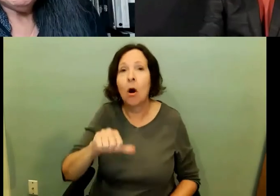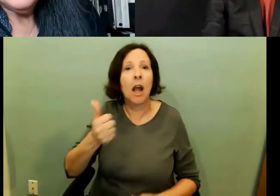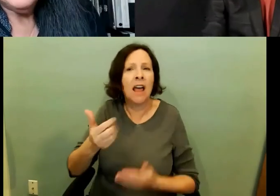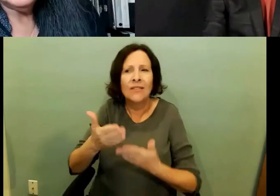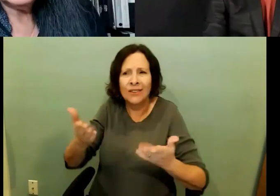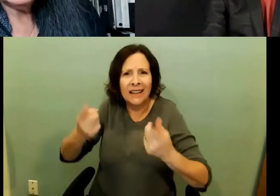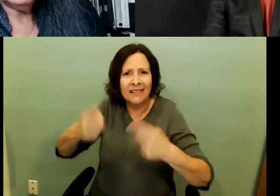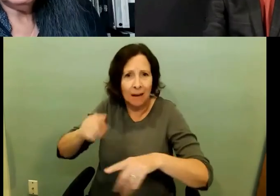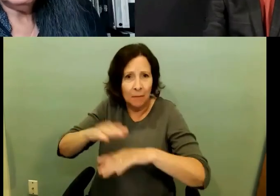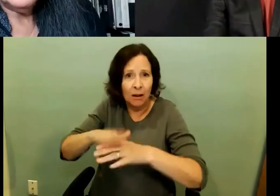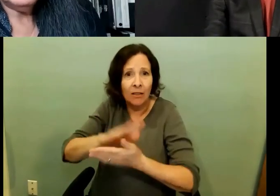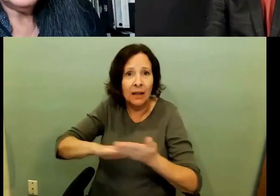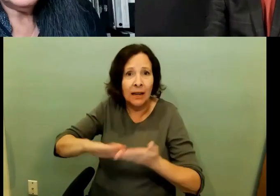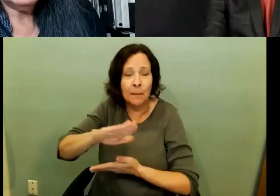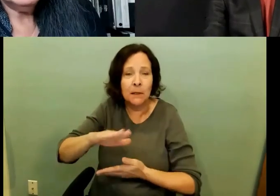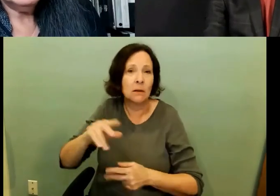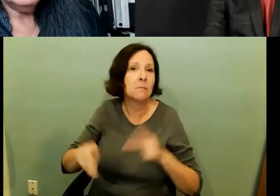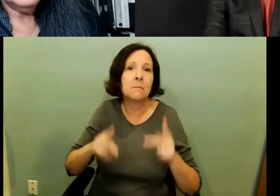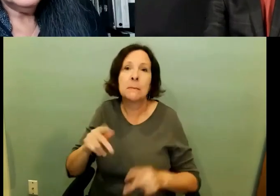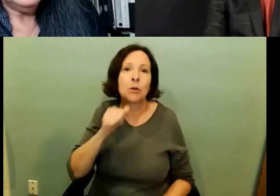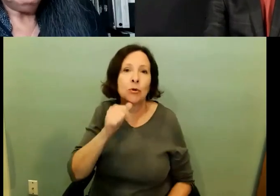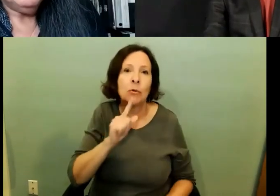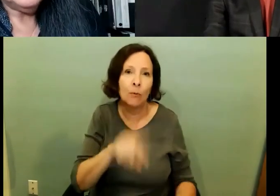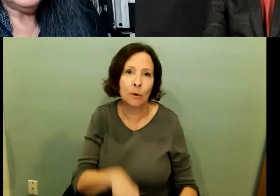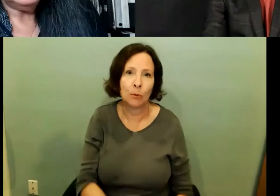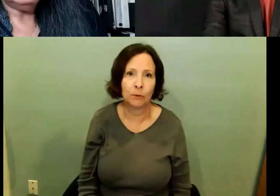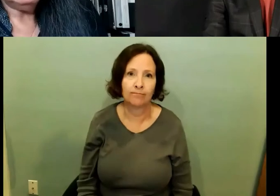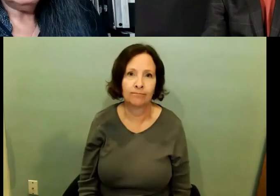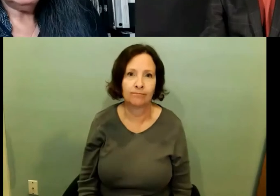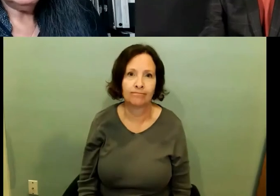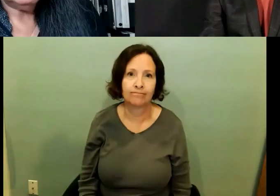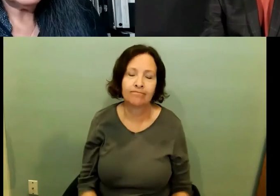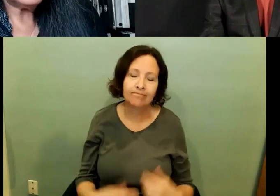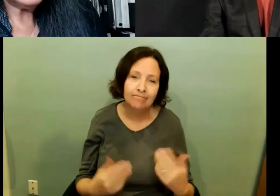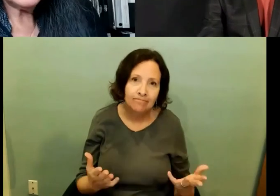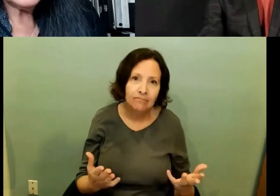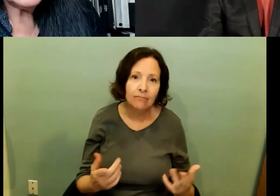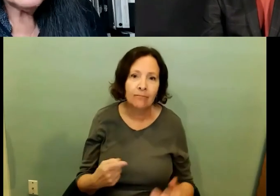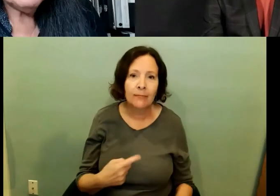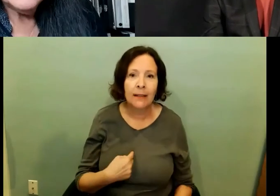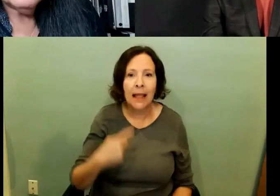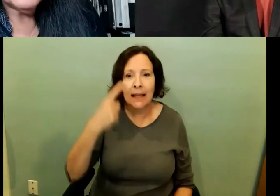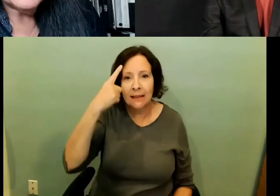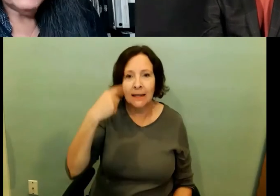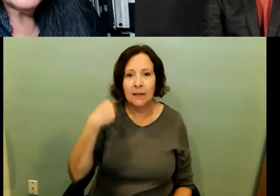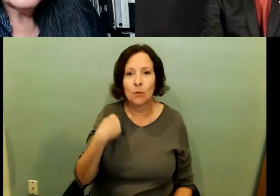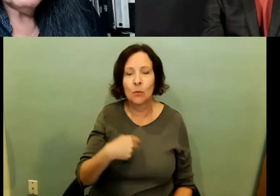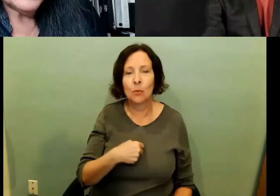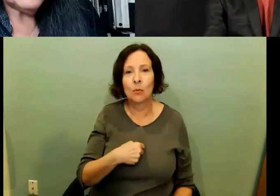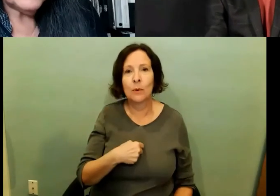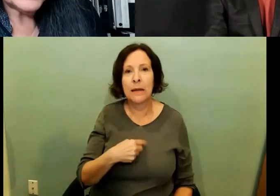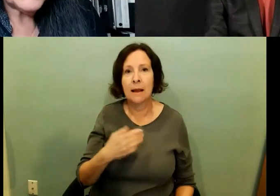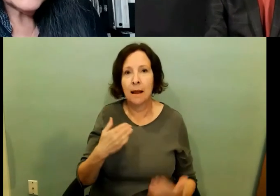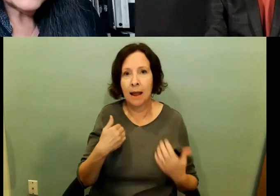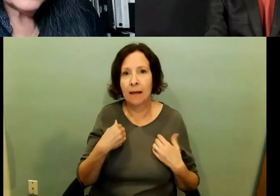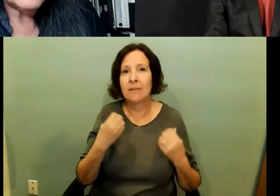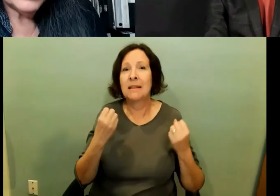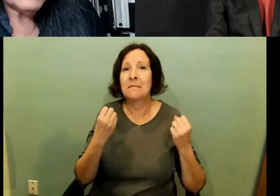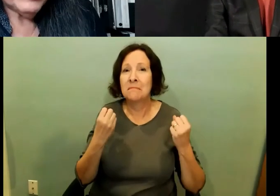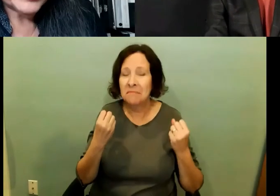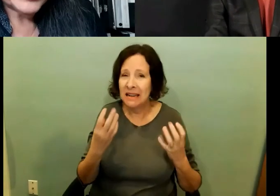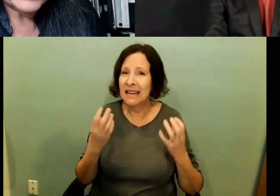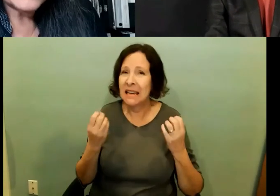and so I think we find there are so many kinds of micro aggressions that are not reported as well.